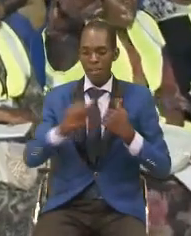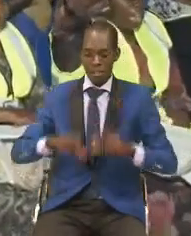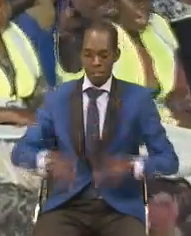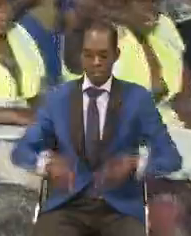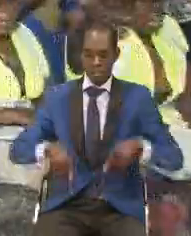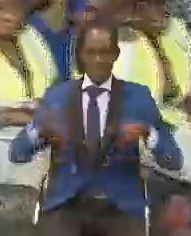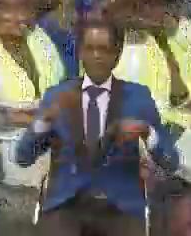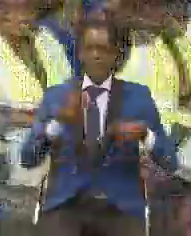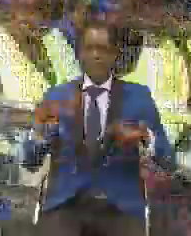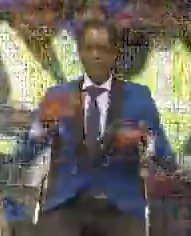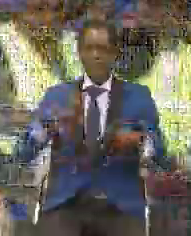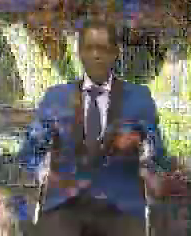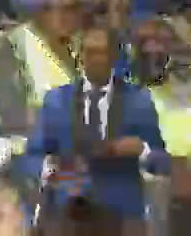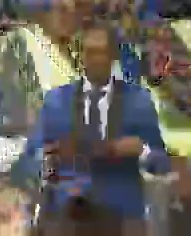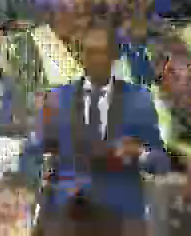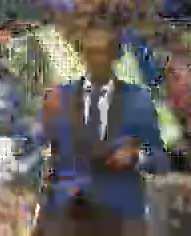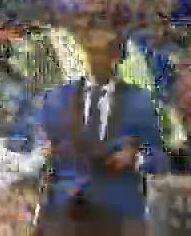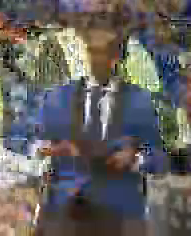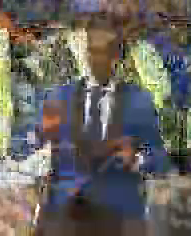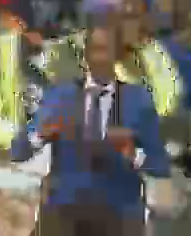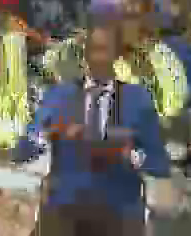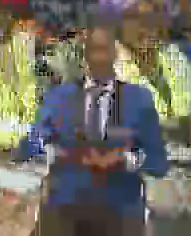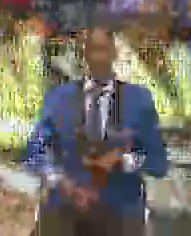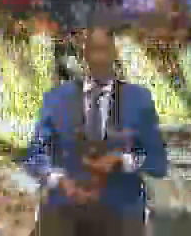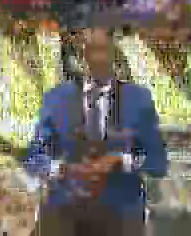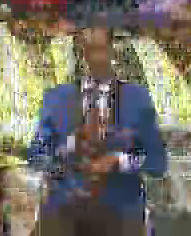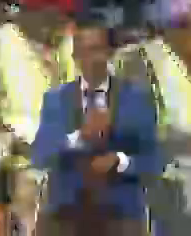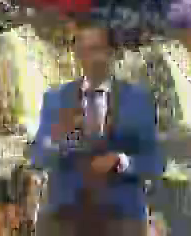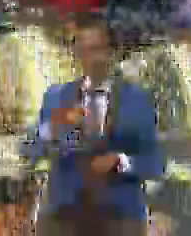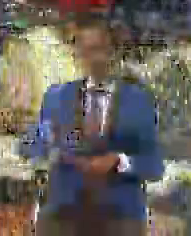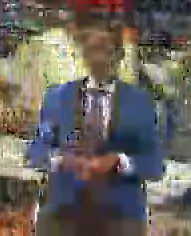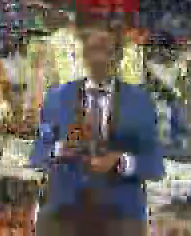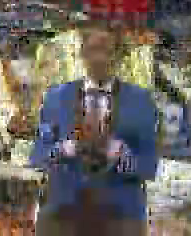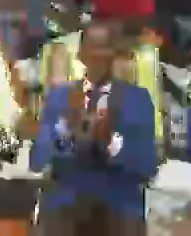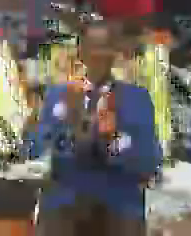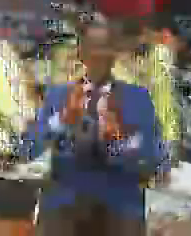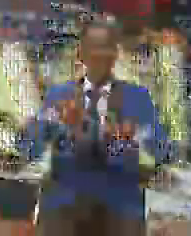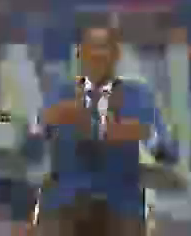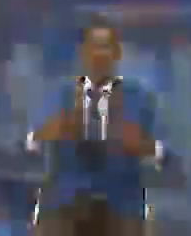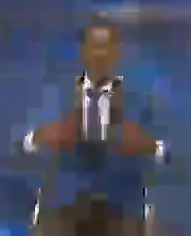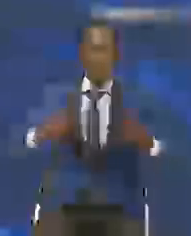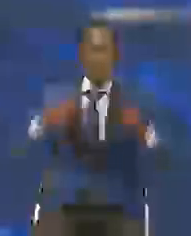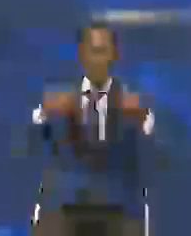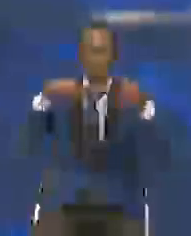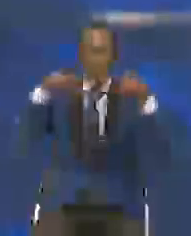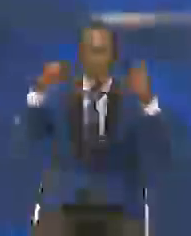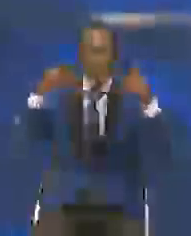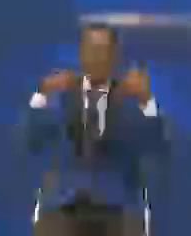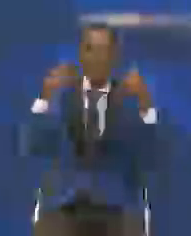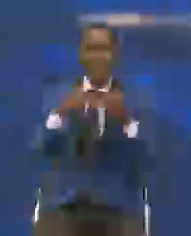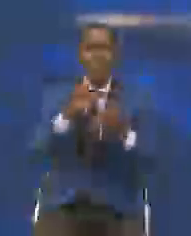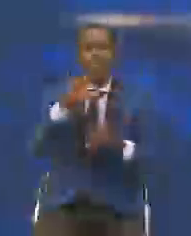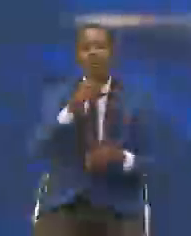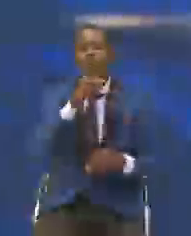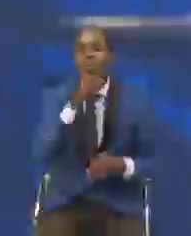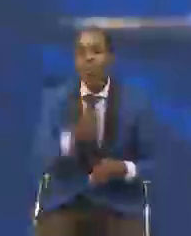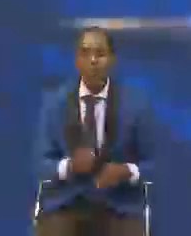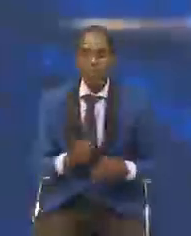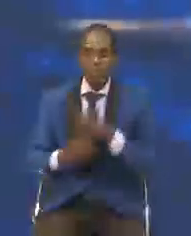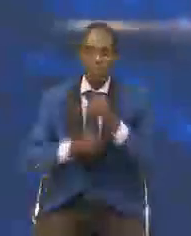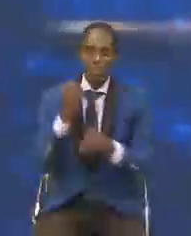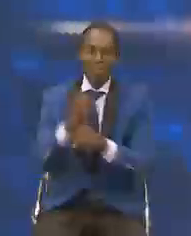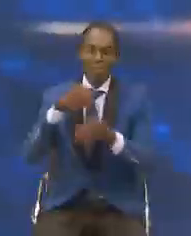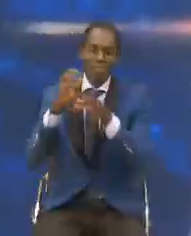you will have a living child profitable child a child that will give you joy and laughter